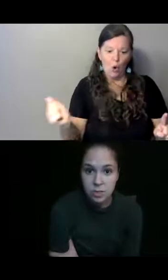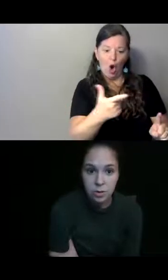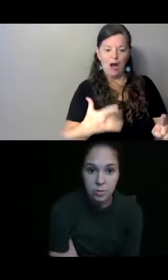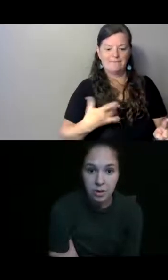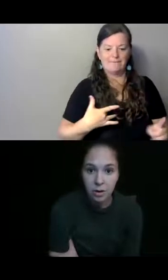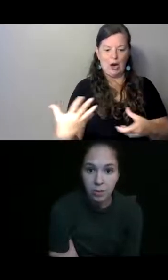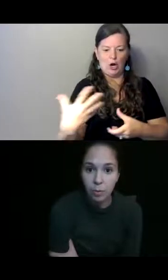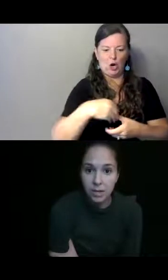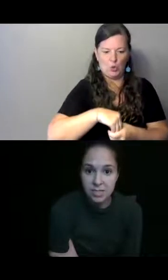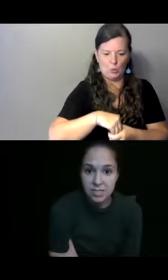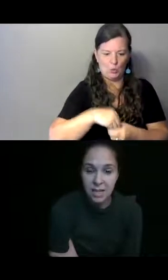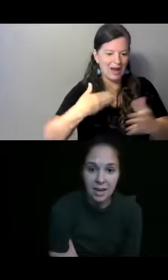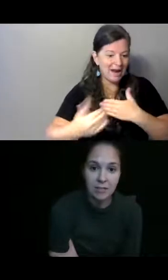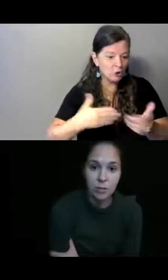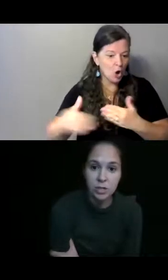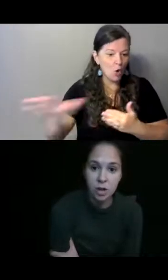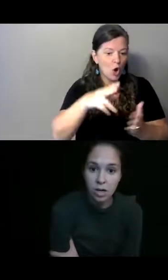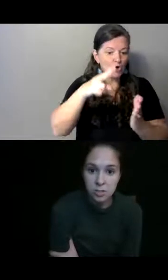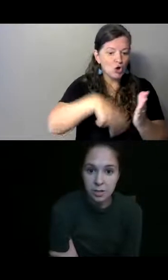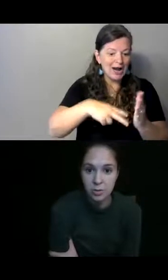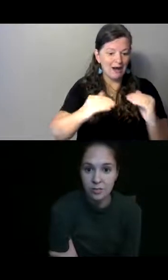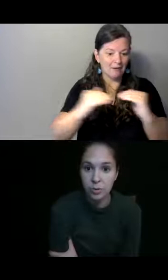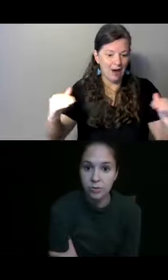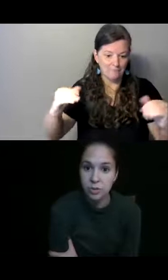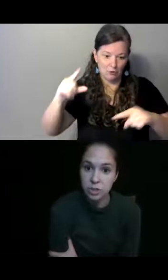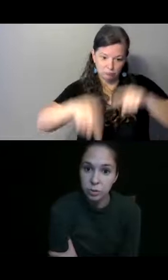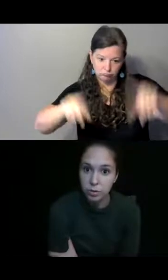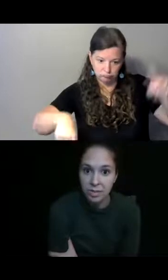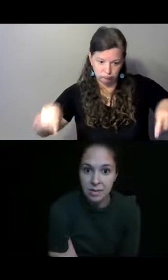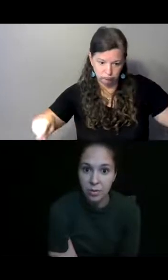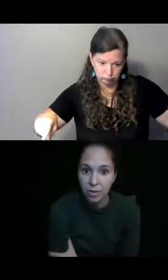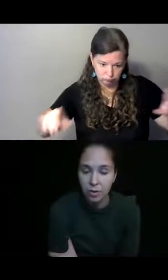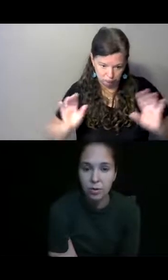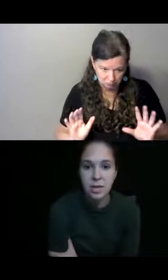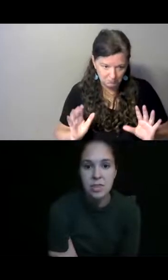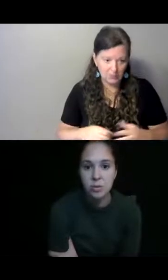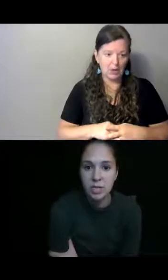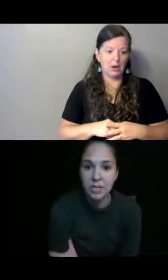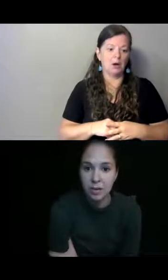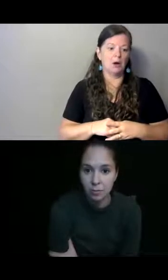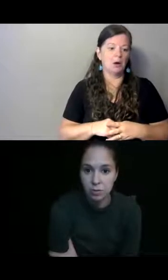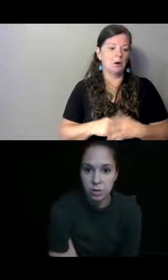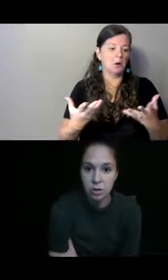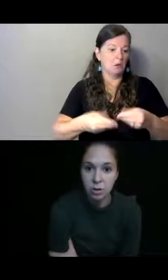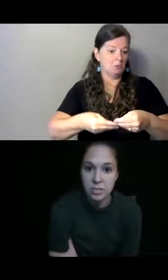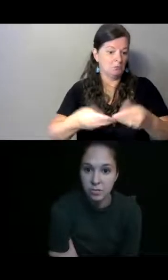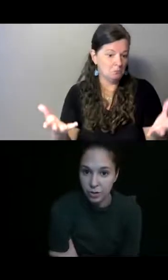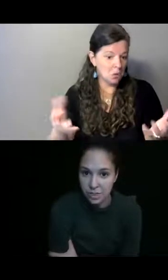So, there are points that everyone talks about. So everyone feels included, even though their reading levels are all different.